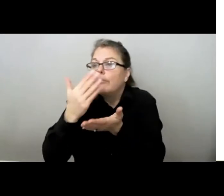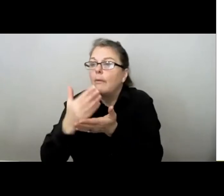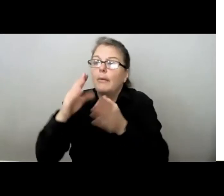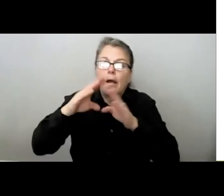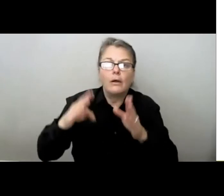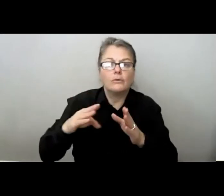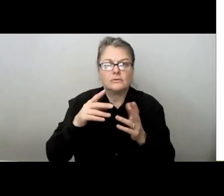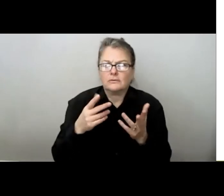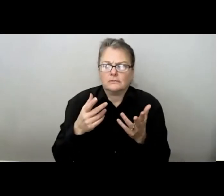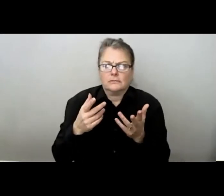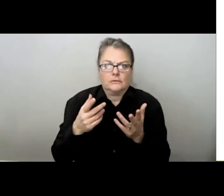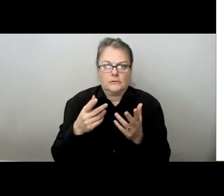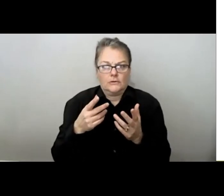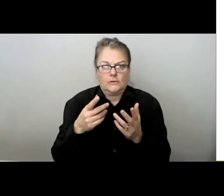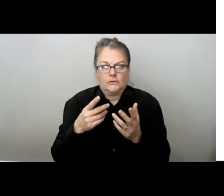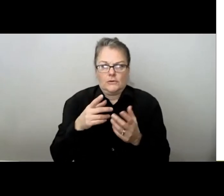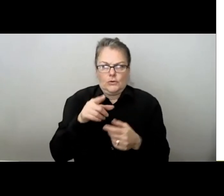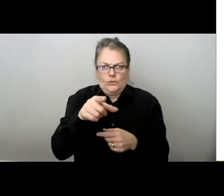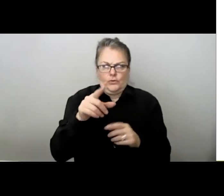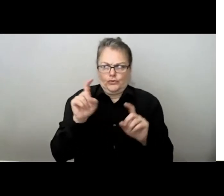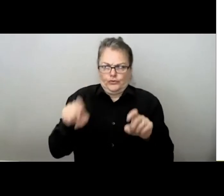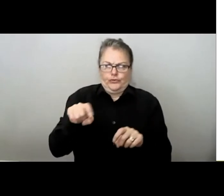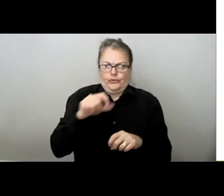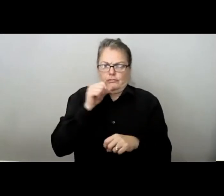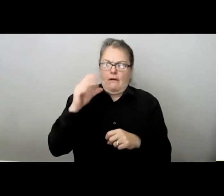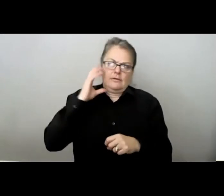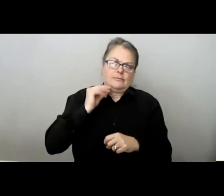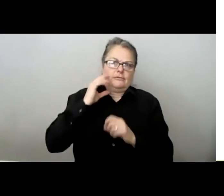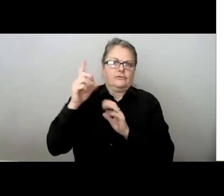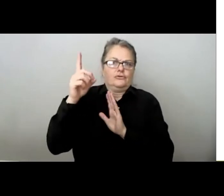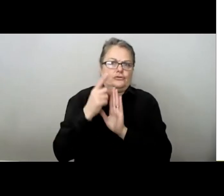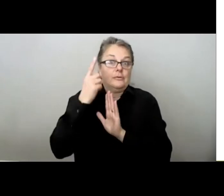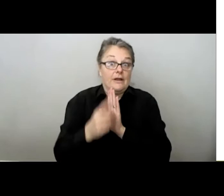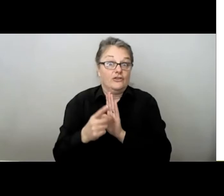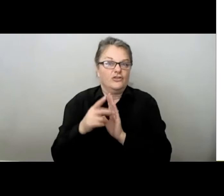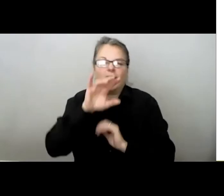THE HUMAN RIGHTS CODE APPLIES. NOW THERE'S ANOTHER HUMAN RIGHTS